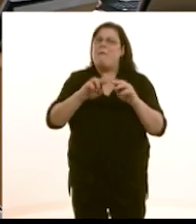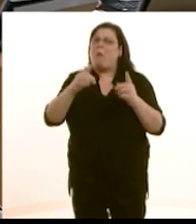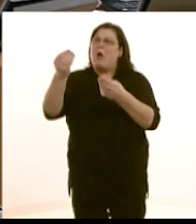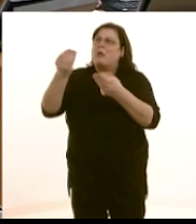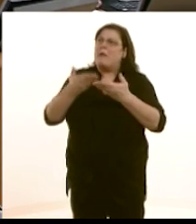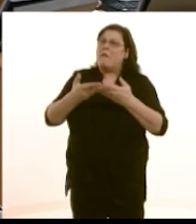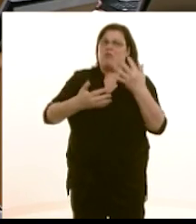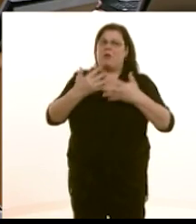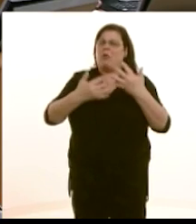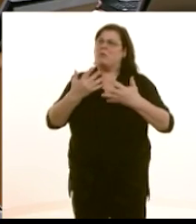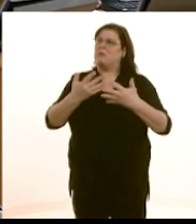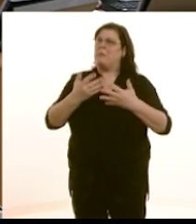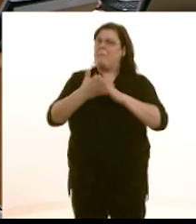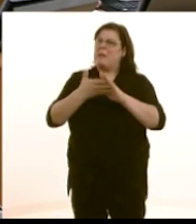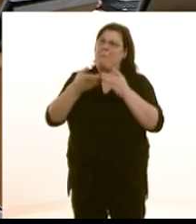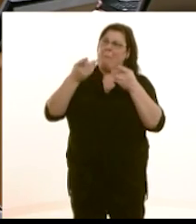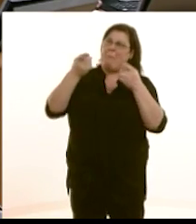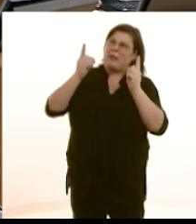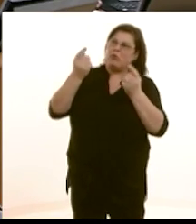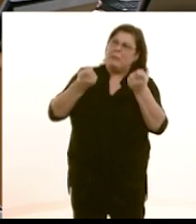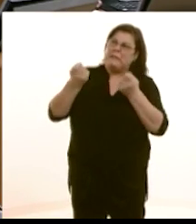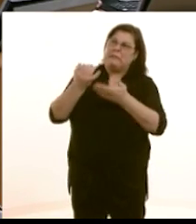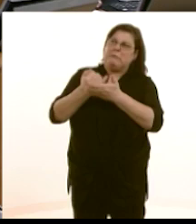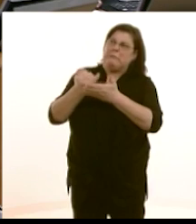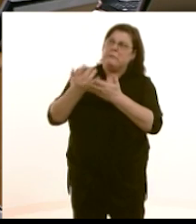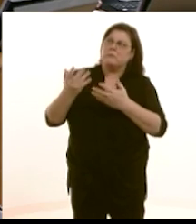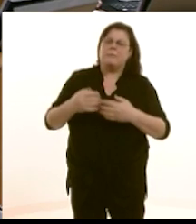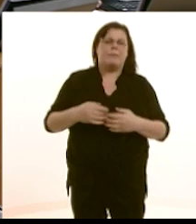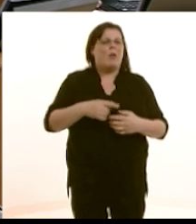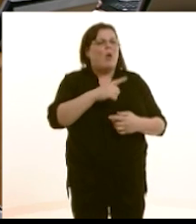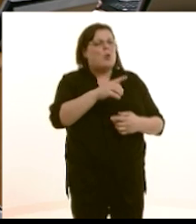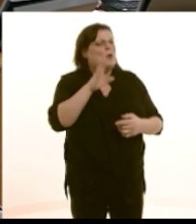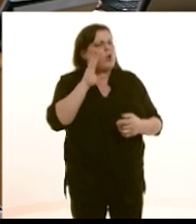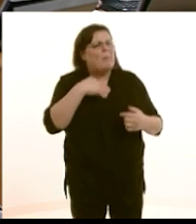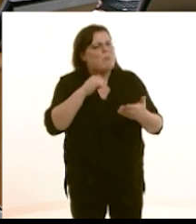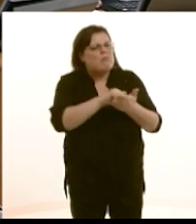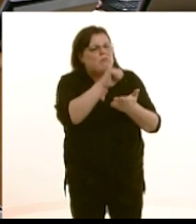Carwyn Jones: First of all, sheís misheard what I said. What I said was that the number